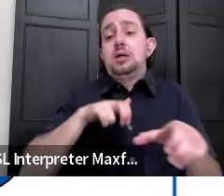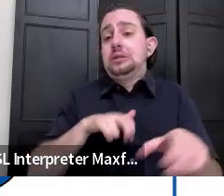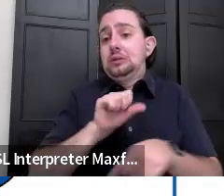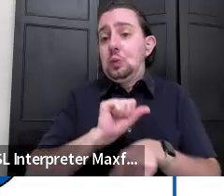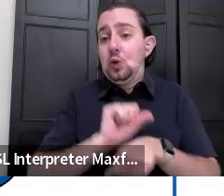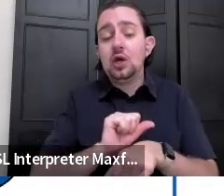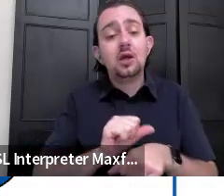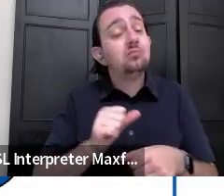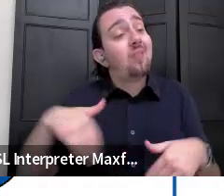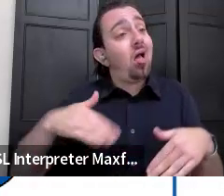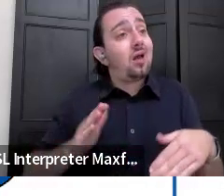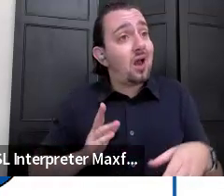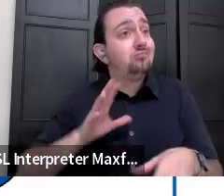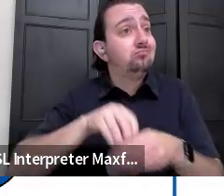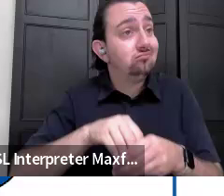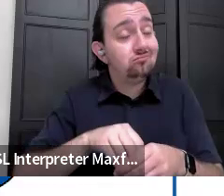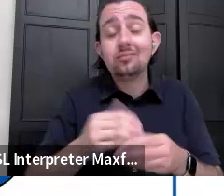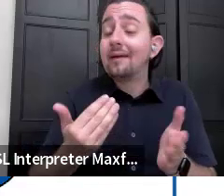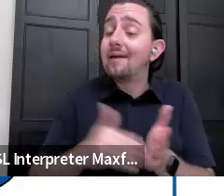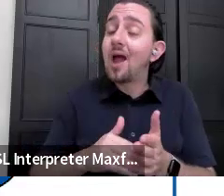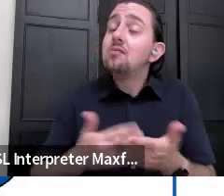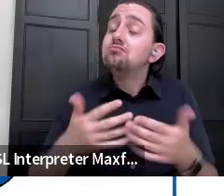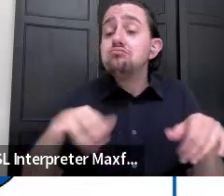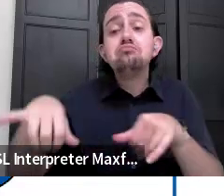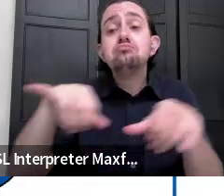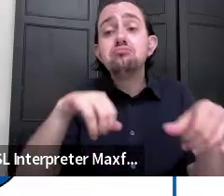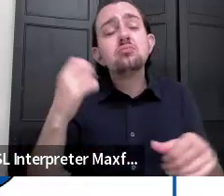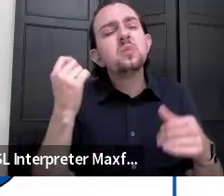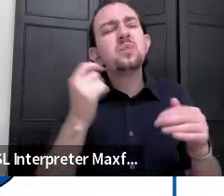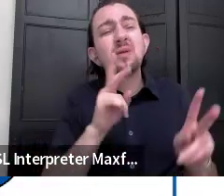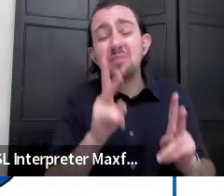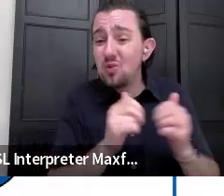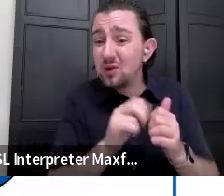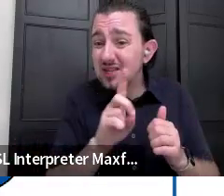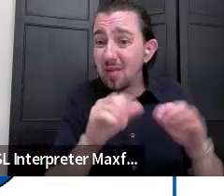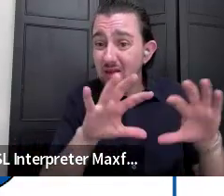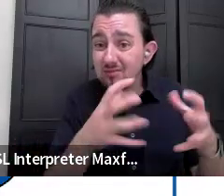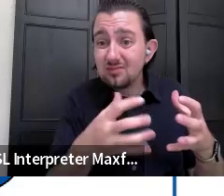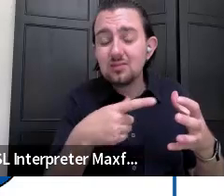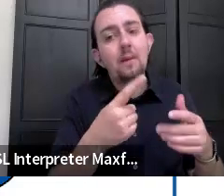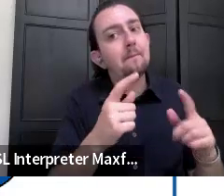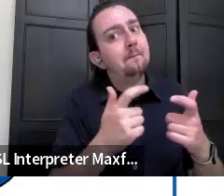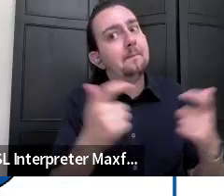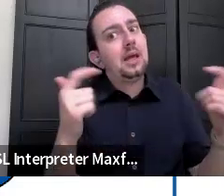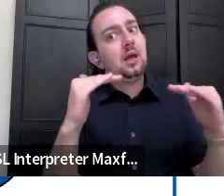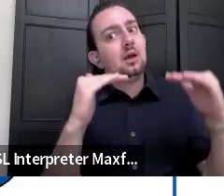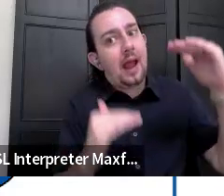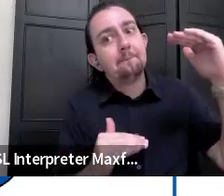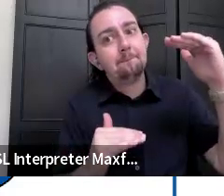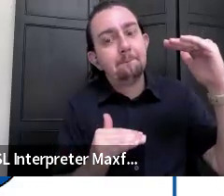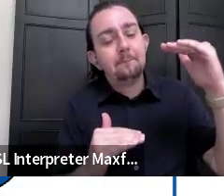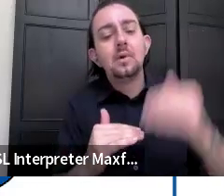really big gap in what people are able to do. And so I'm very unusual in being employed my